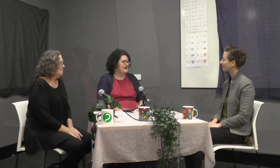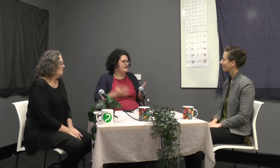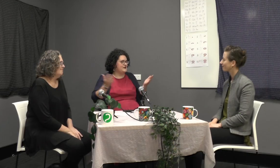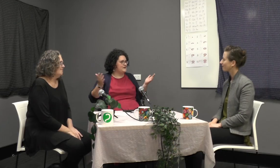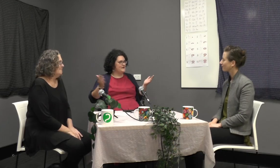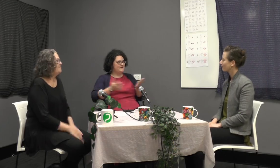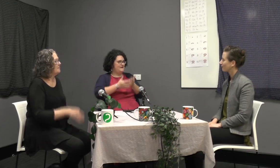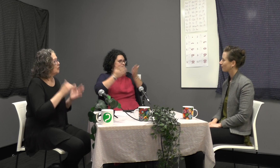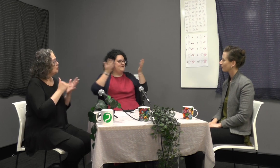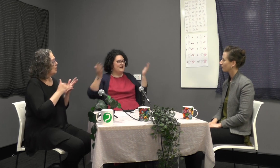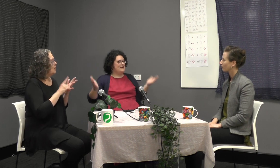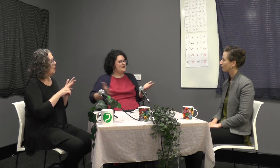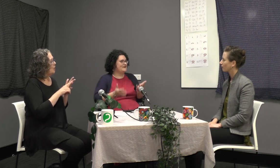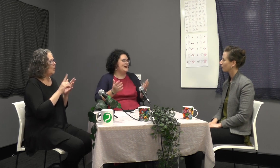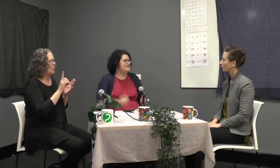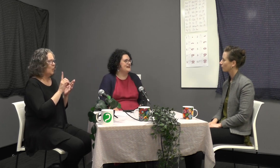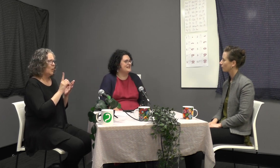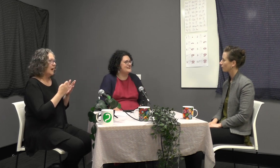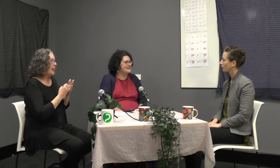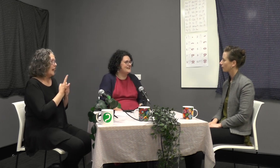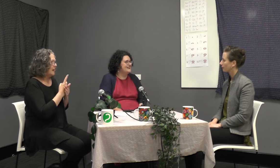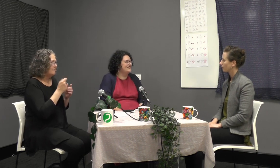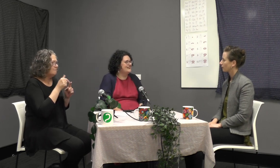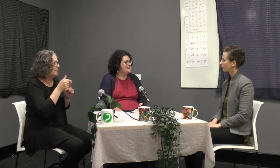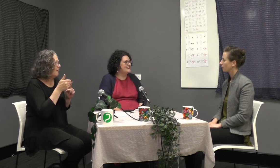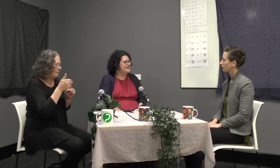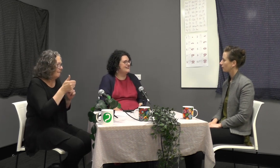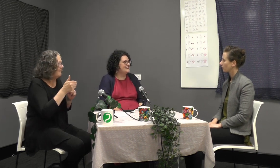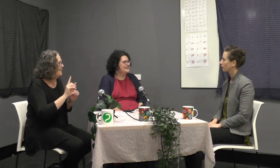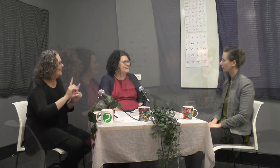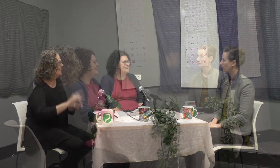G: What happened because of this?